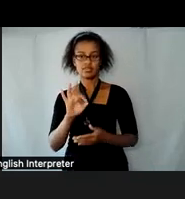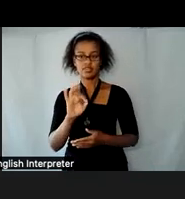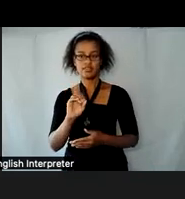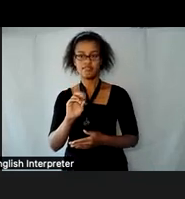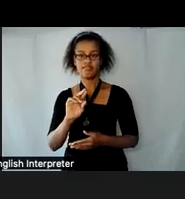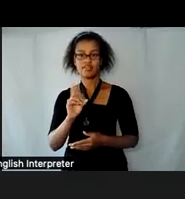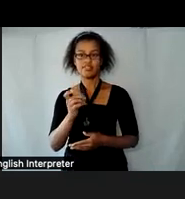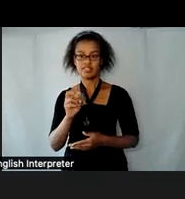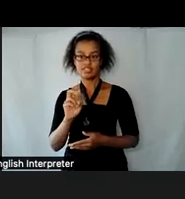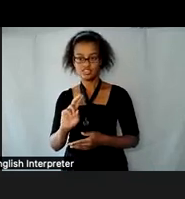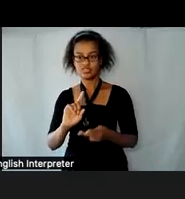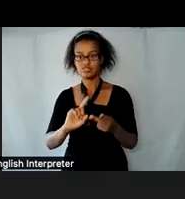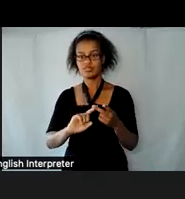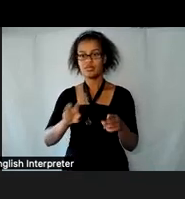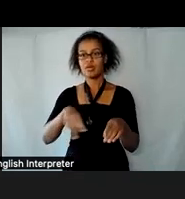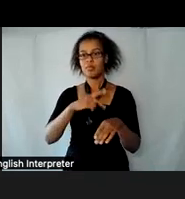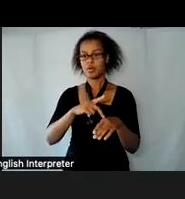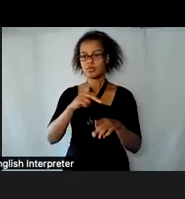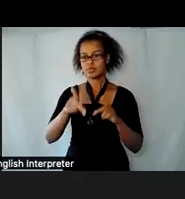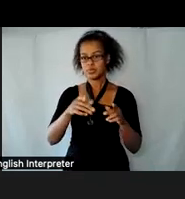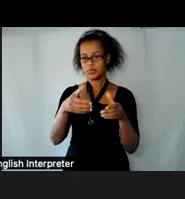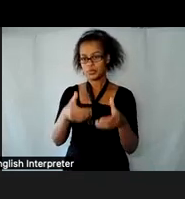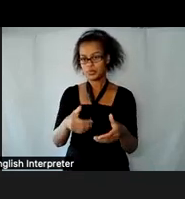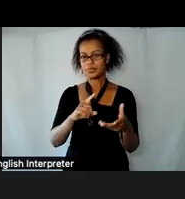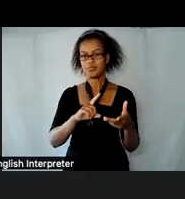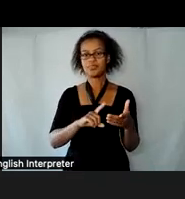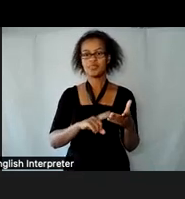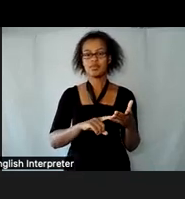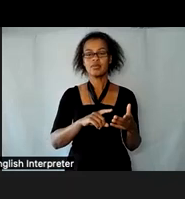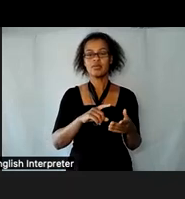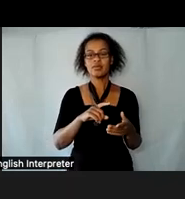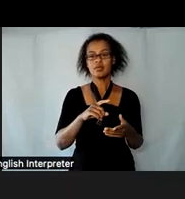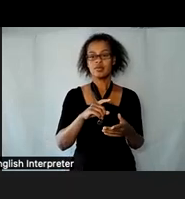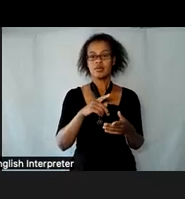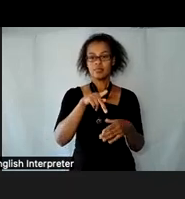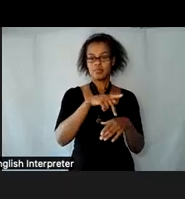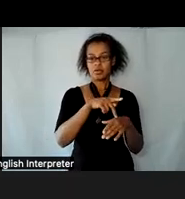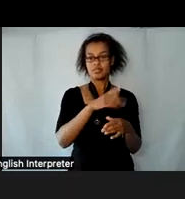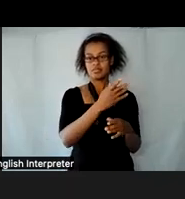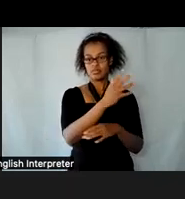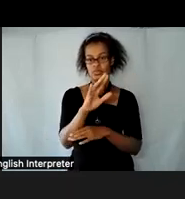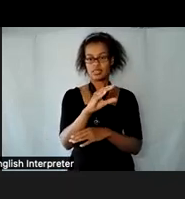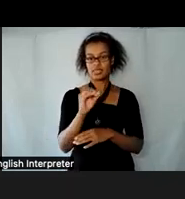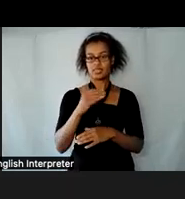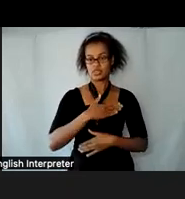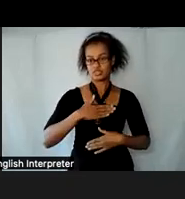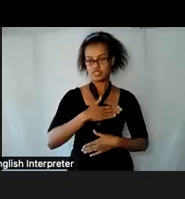City of Toronto Park, Forestry and Recreation and Black Creek community farm.